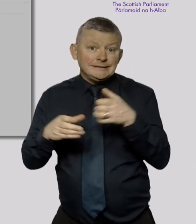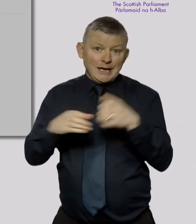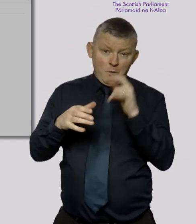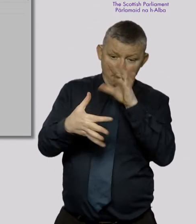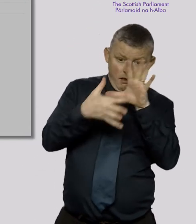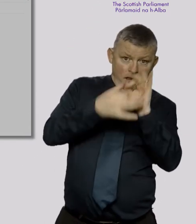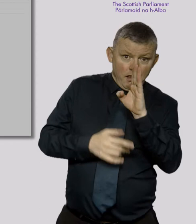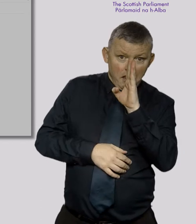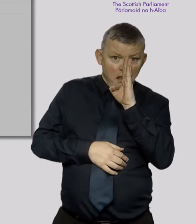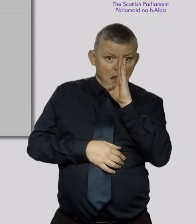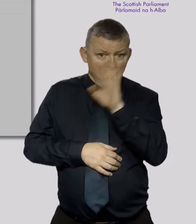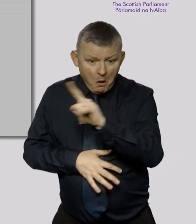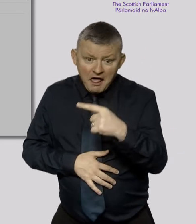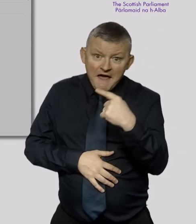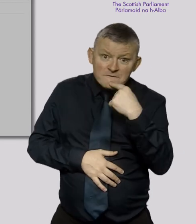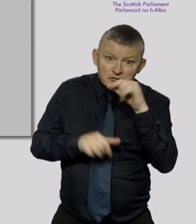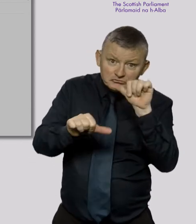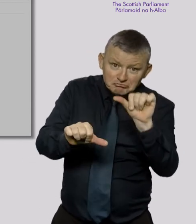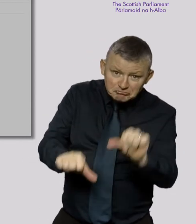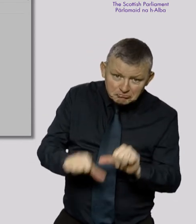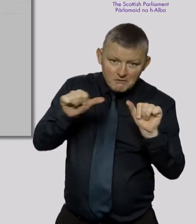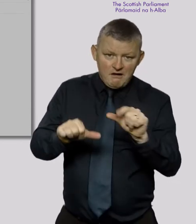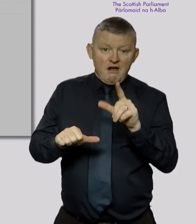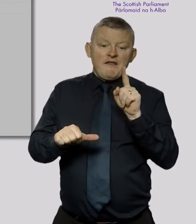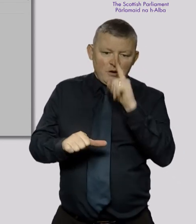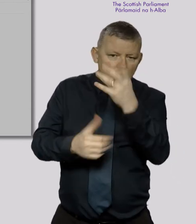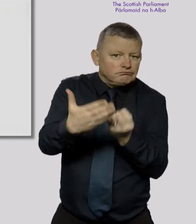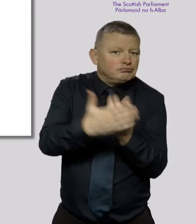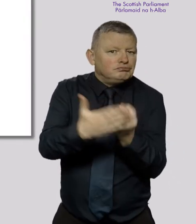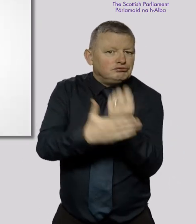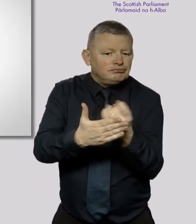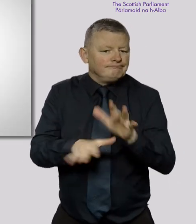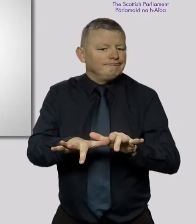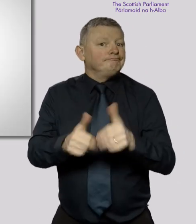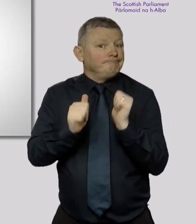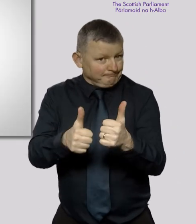to let you know that you have been assigned a status and can submit information returns.